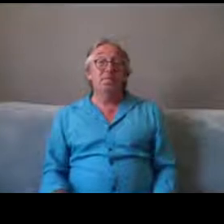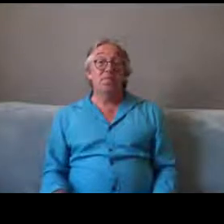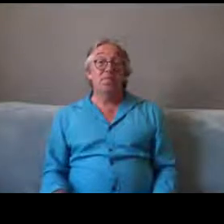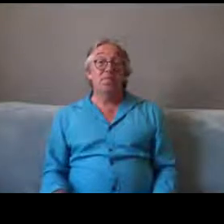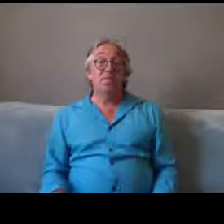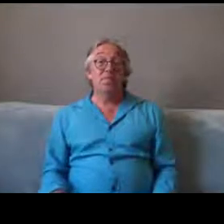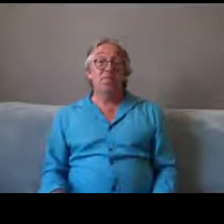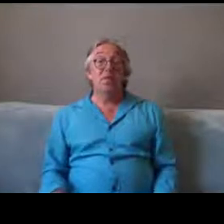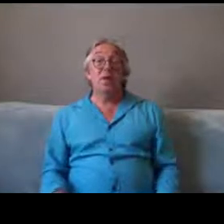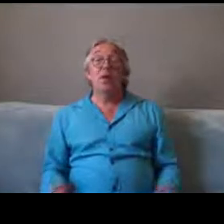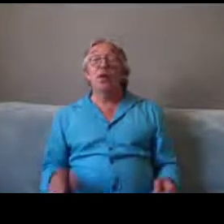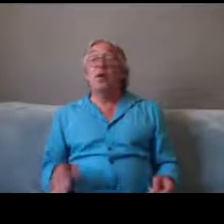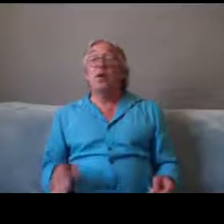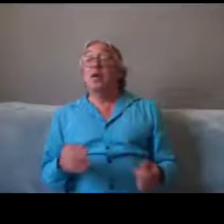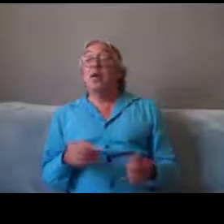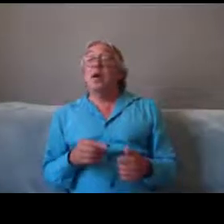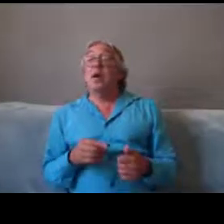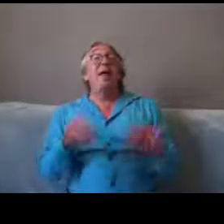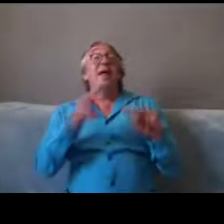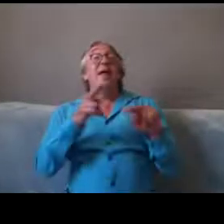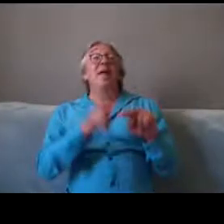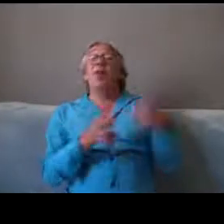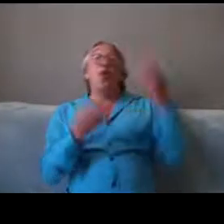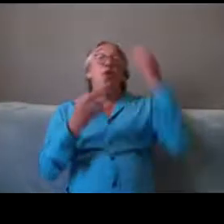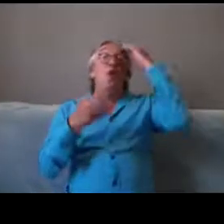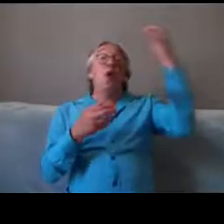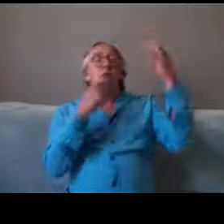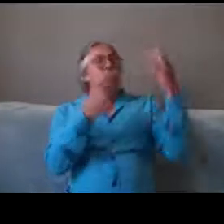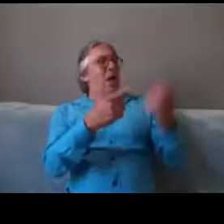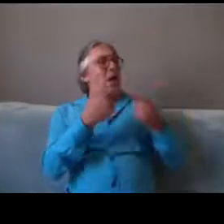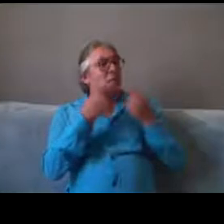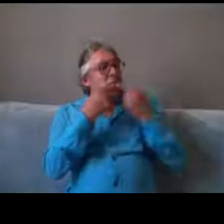that go for a period of time to do an apprenticeship abroad.